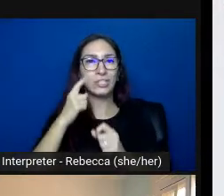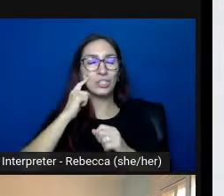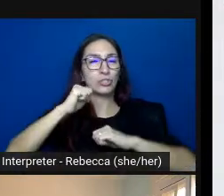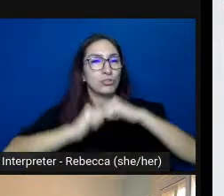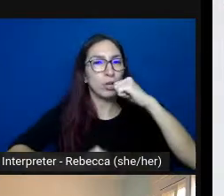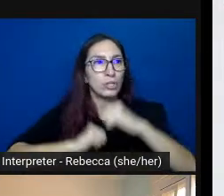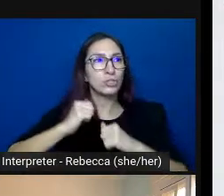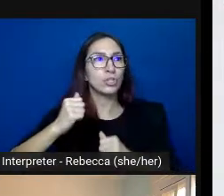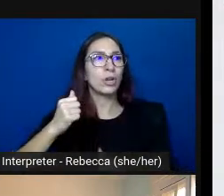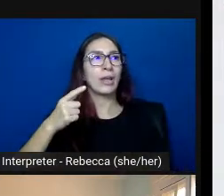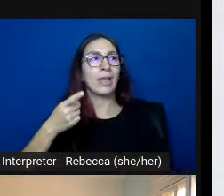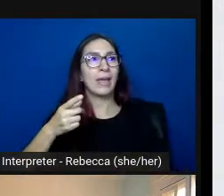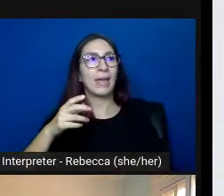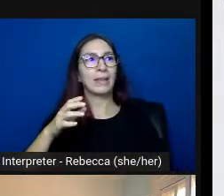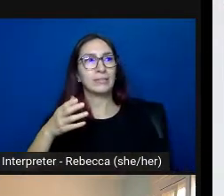Is four aesthetics, for the